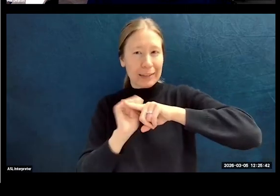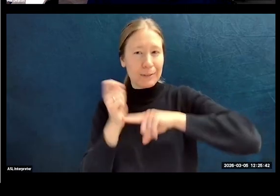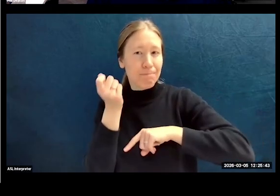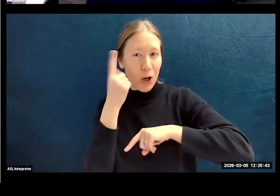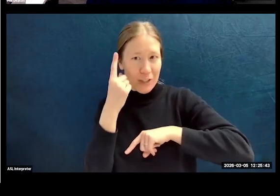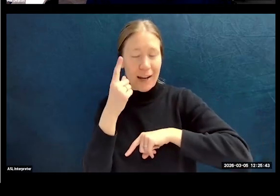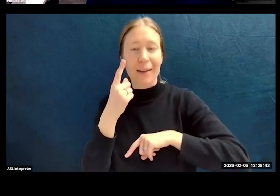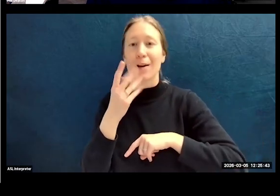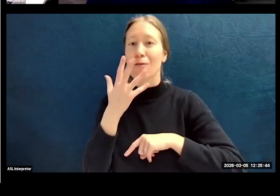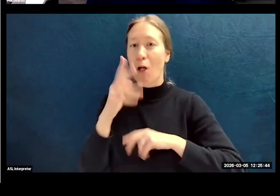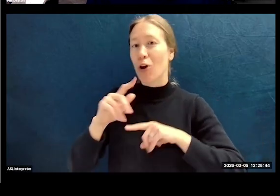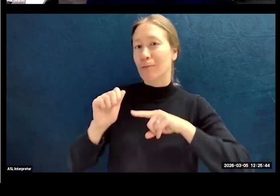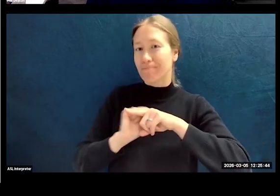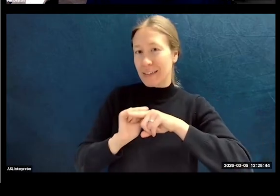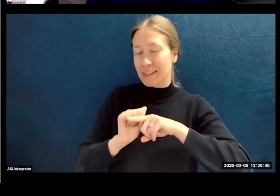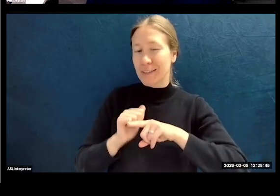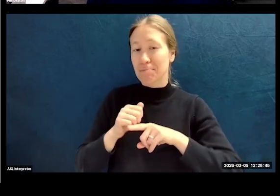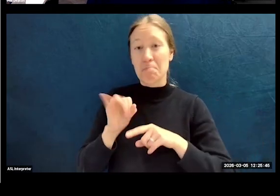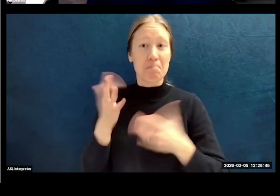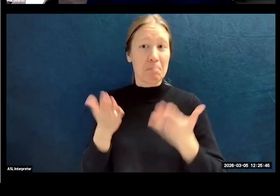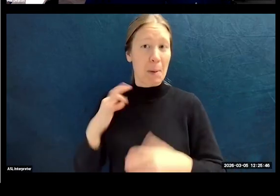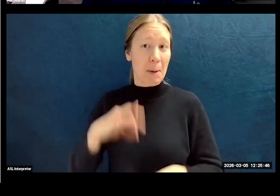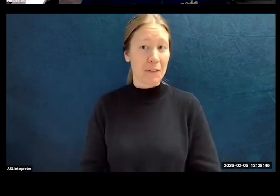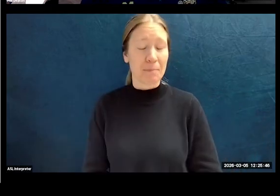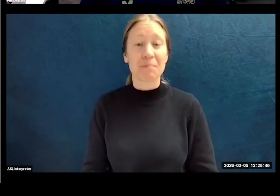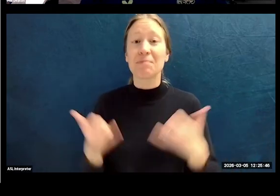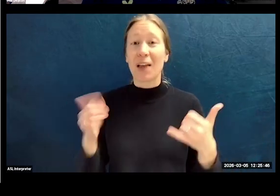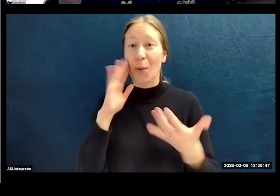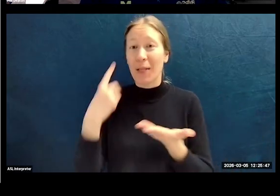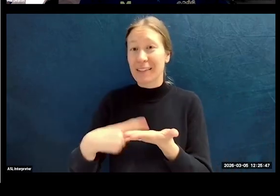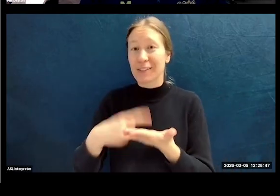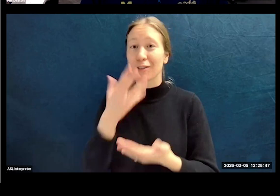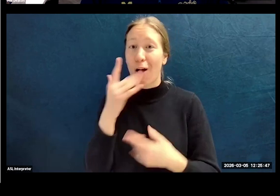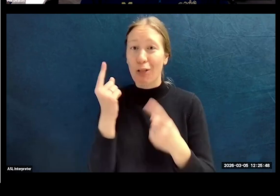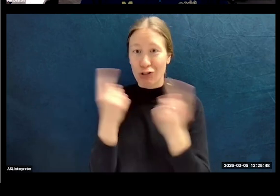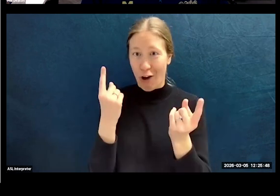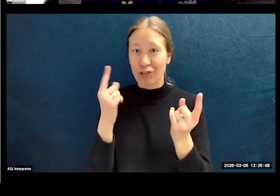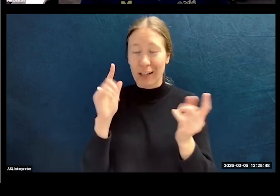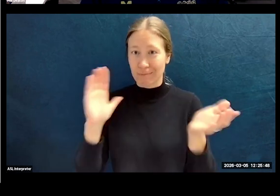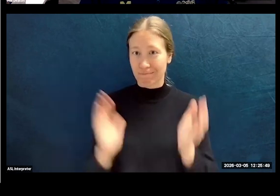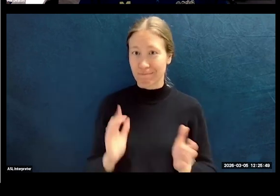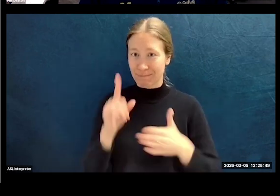If you can advance to the next slide, I'm gonna talk a little bit more about color contrast checking. So we talked about how important it is